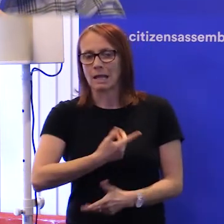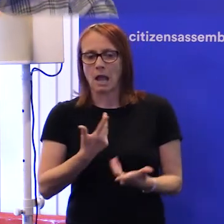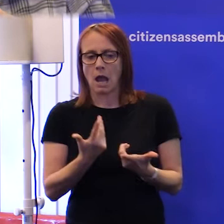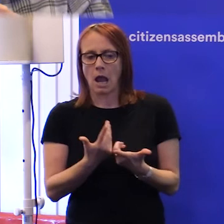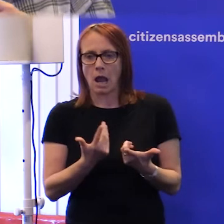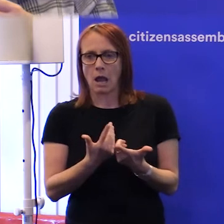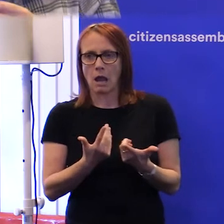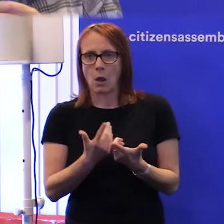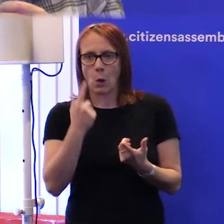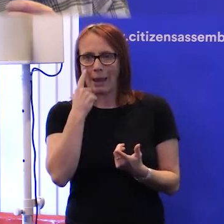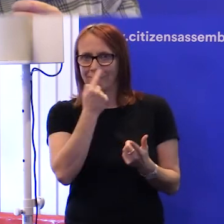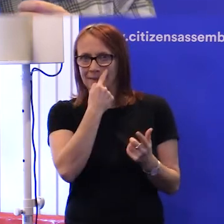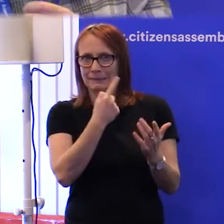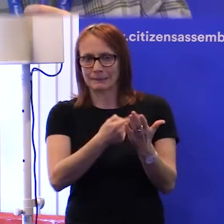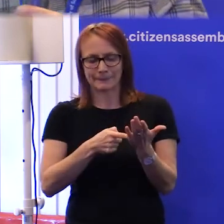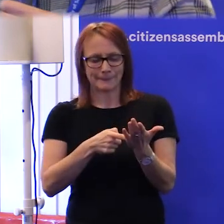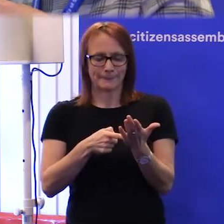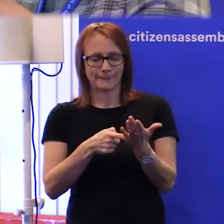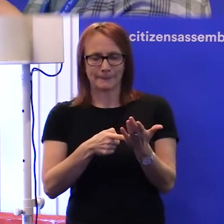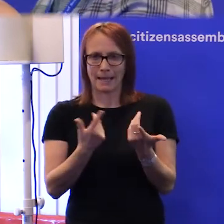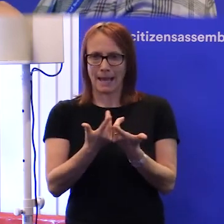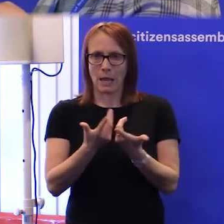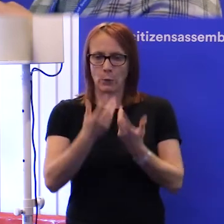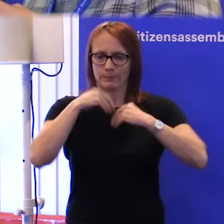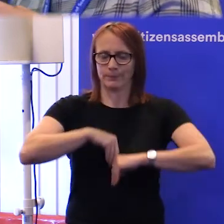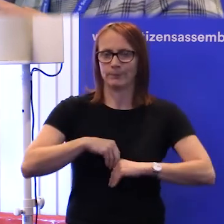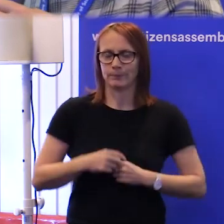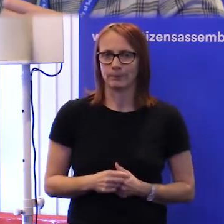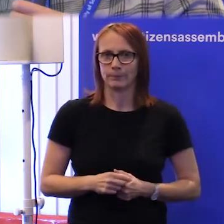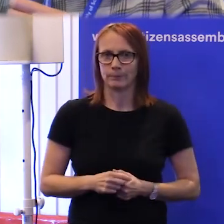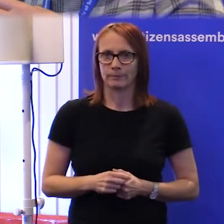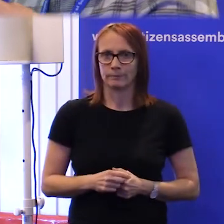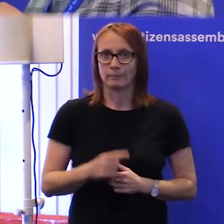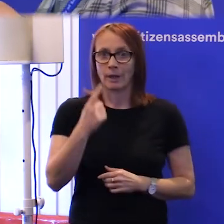approaching the evidence is presented to you because evidence isn't self-evident